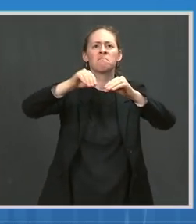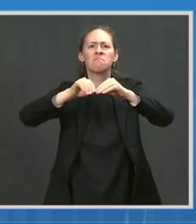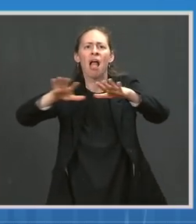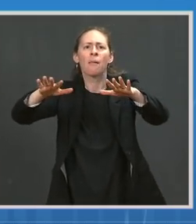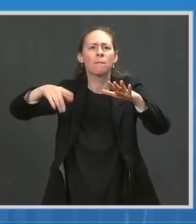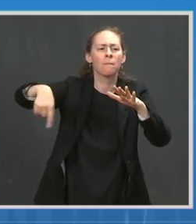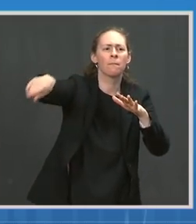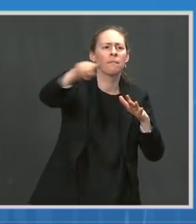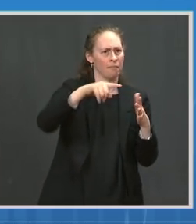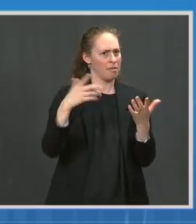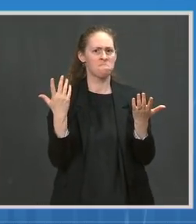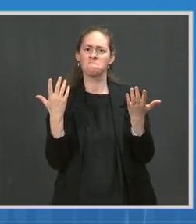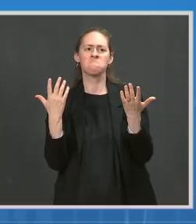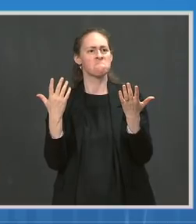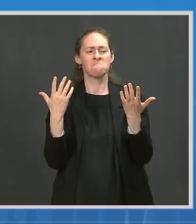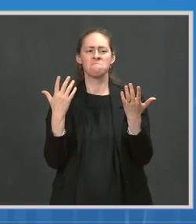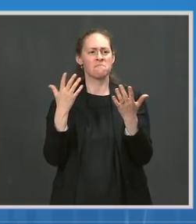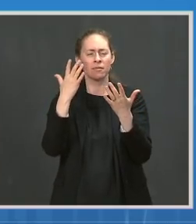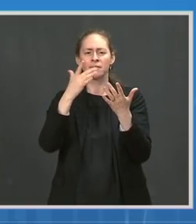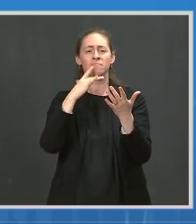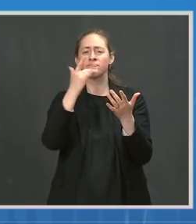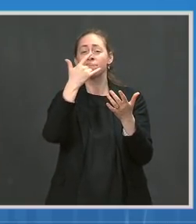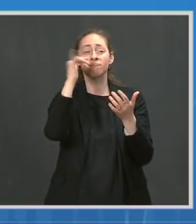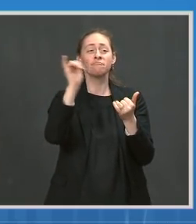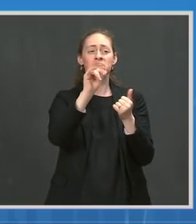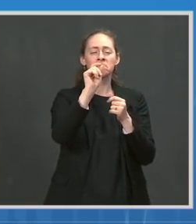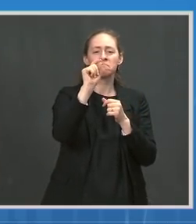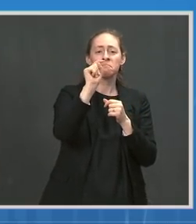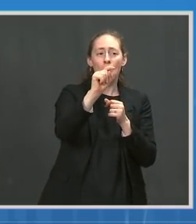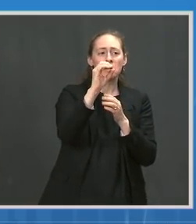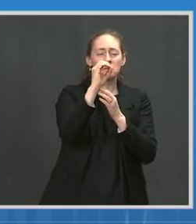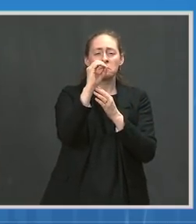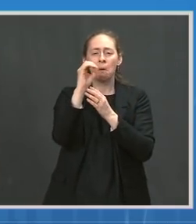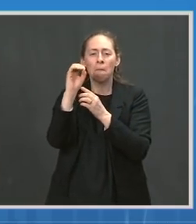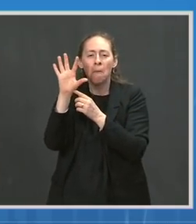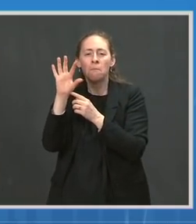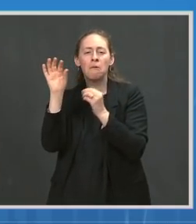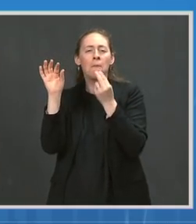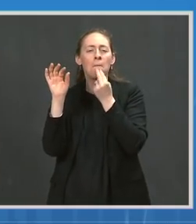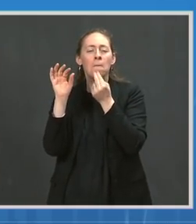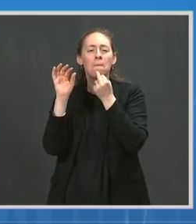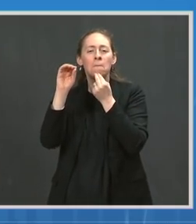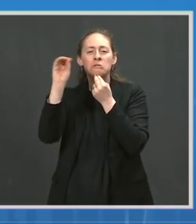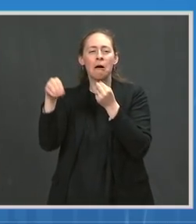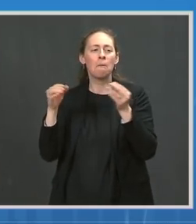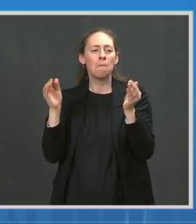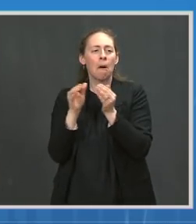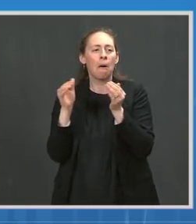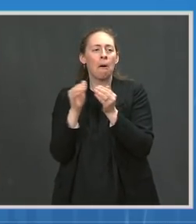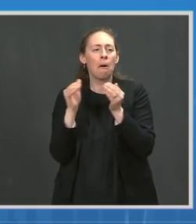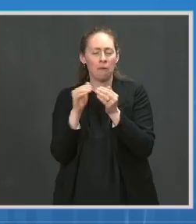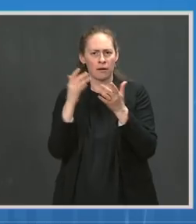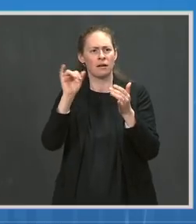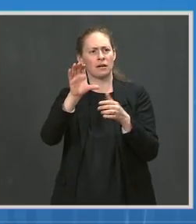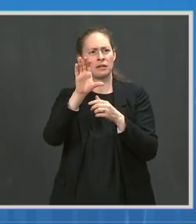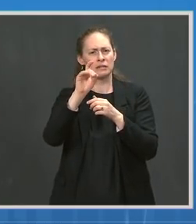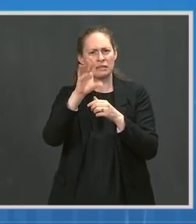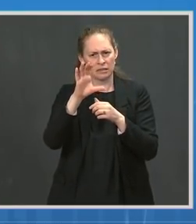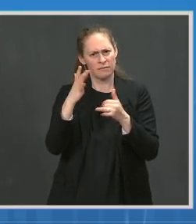0.05 percent. The CDC -- looking, again, at the real-world effectiveness --